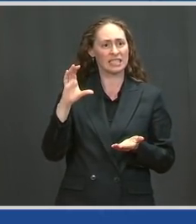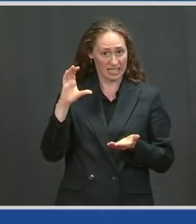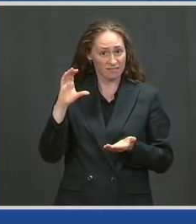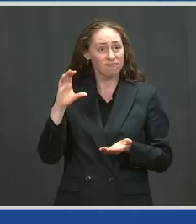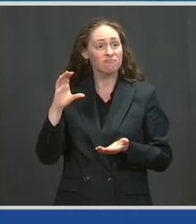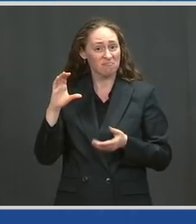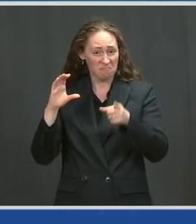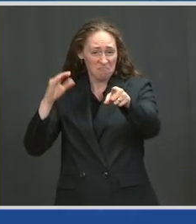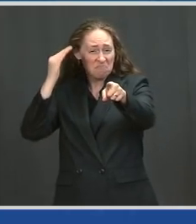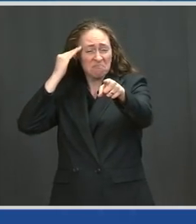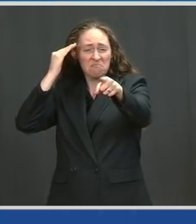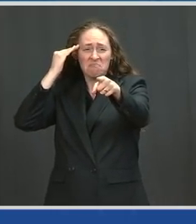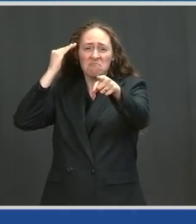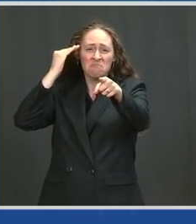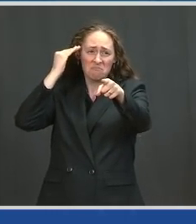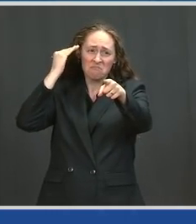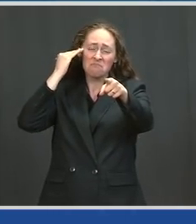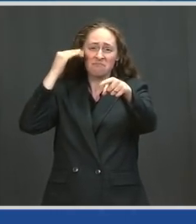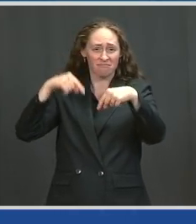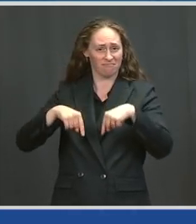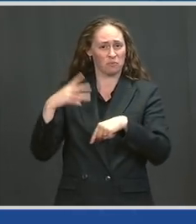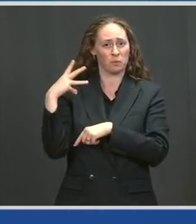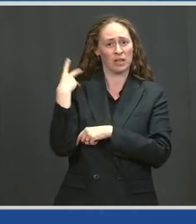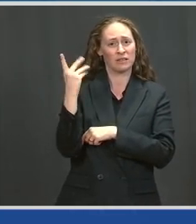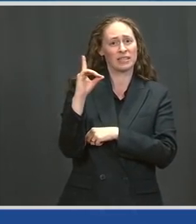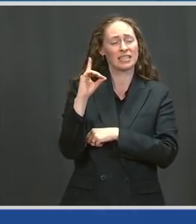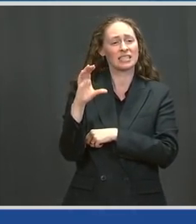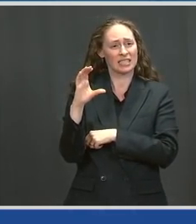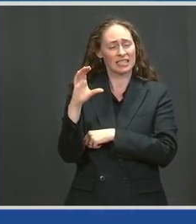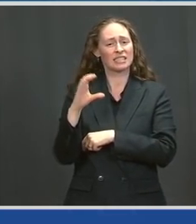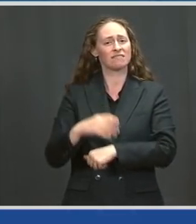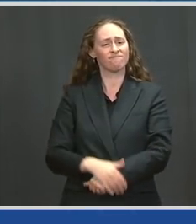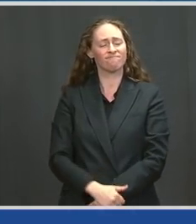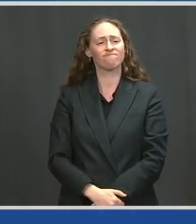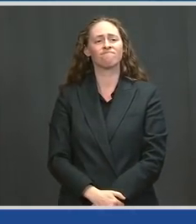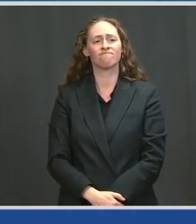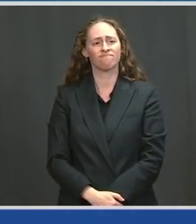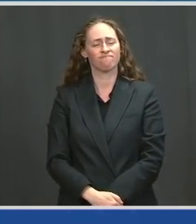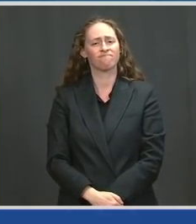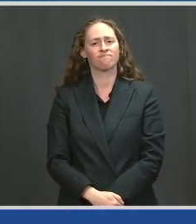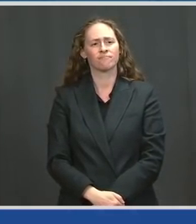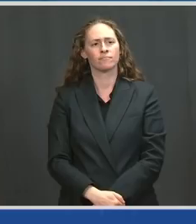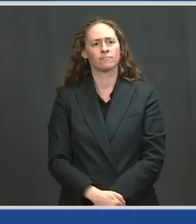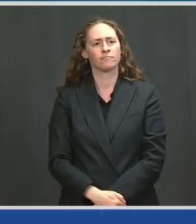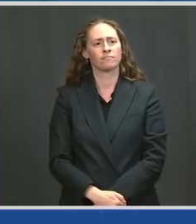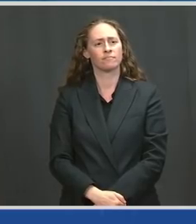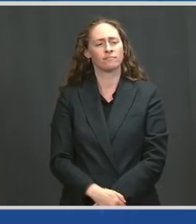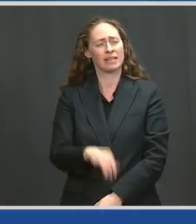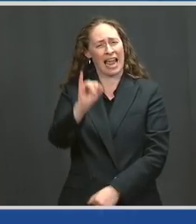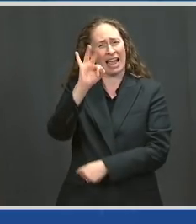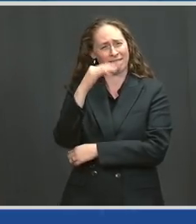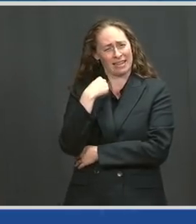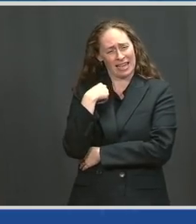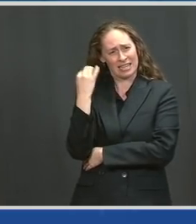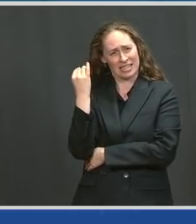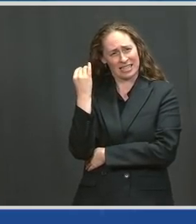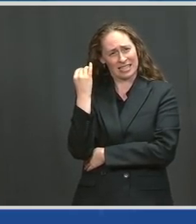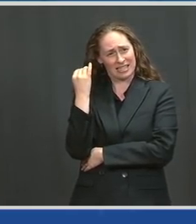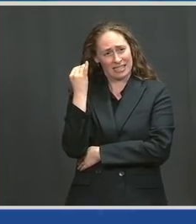Washington DC. If my memory is correct, there were 37 members of the House of Representatives